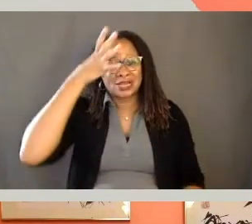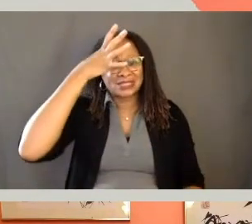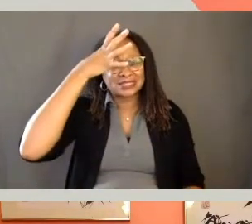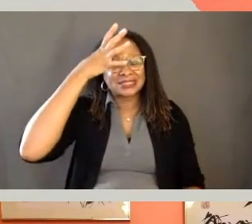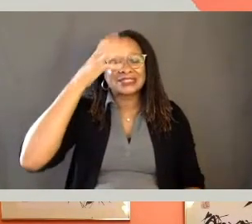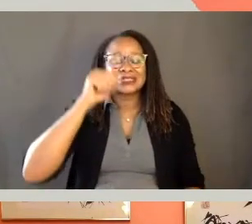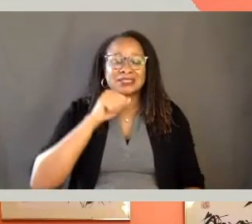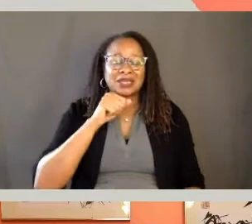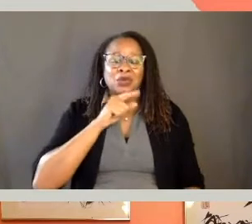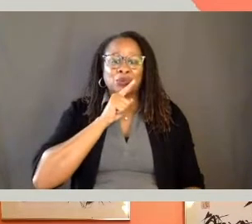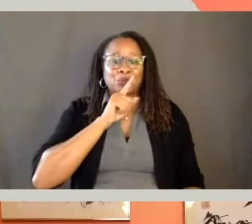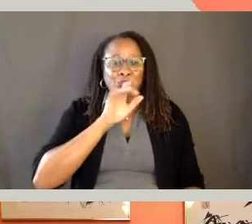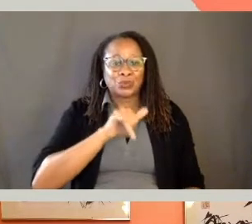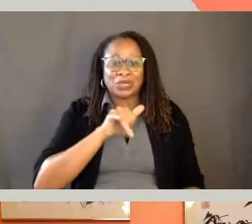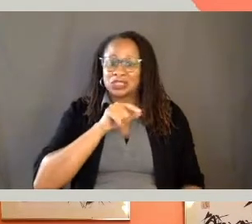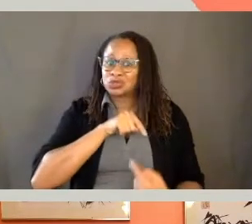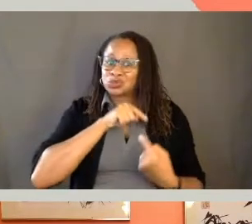you know, really struggling with that,